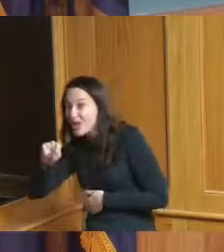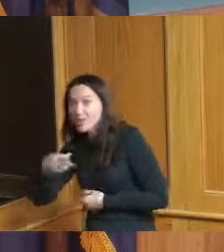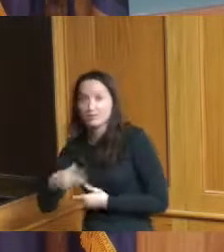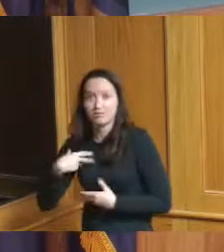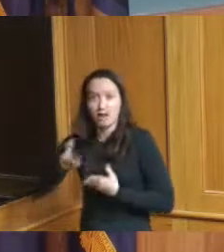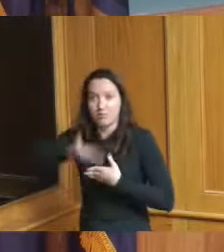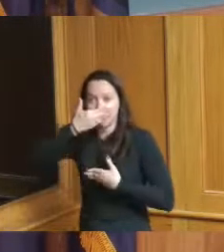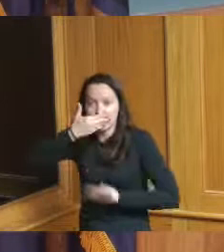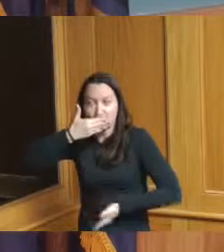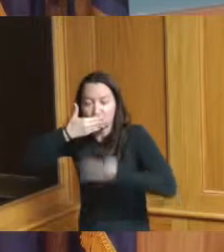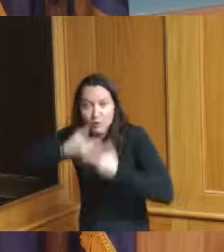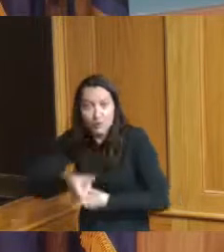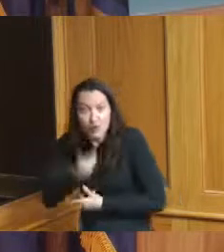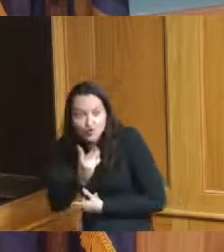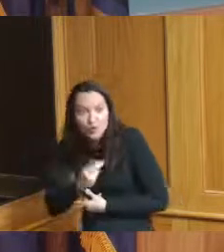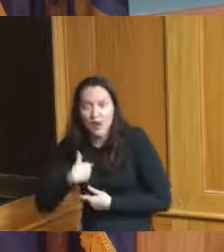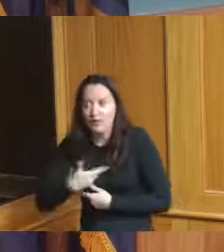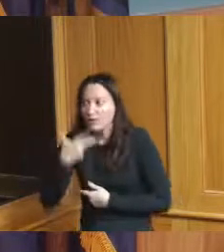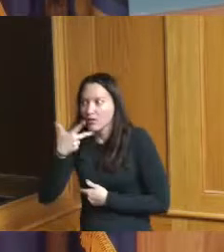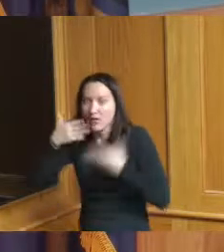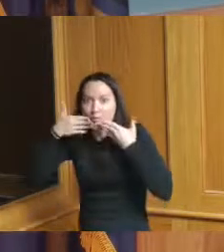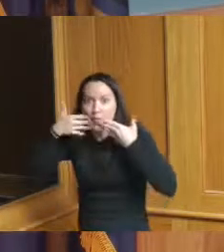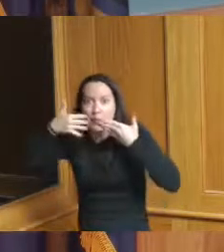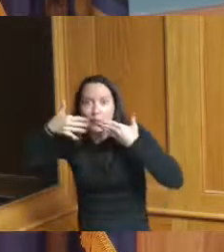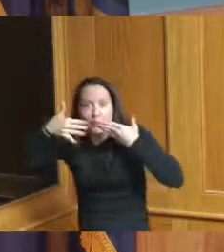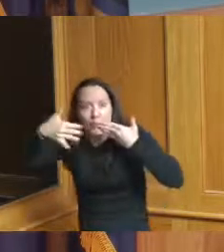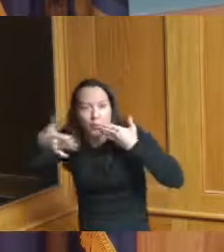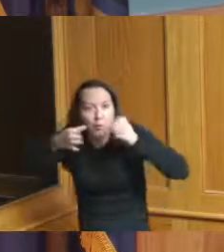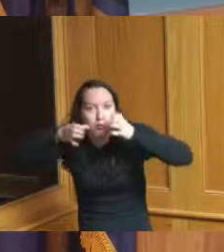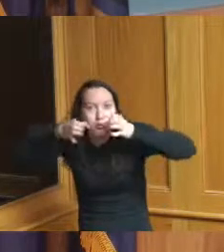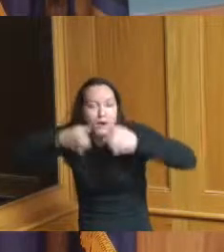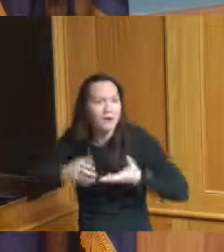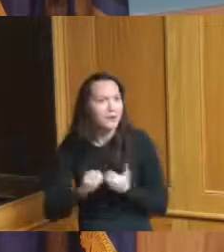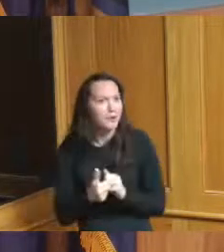per person I mean we're gonna be on three or four mass I mean where are we going with these masks